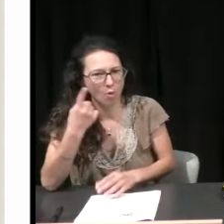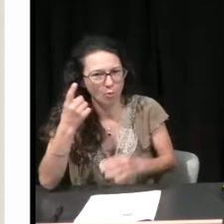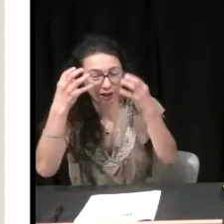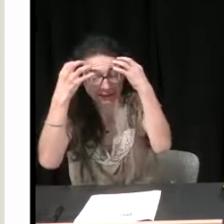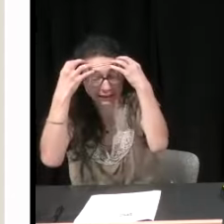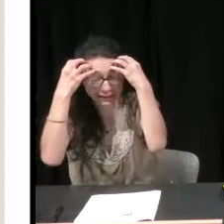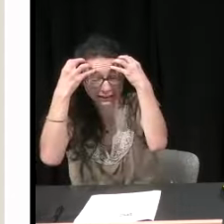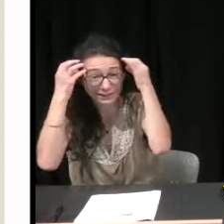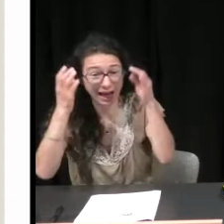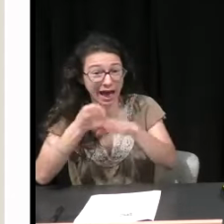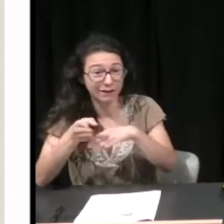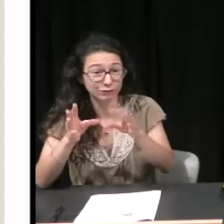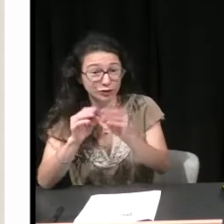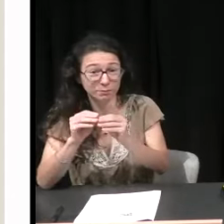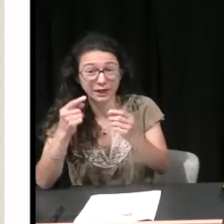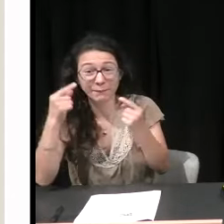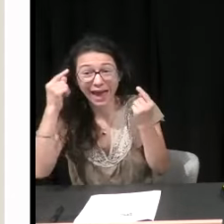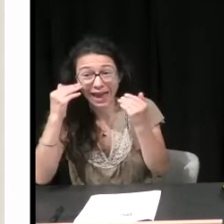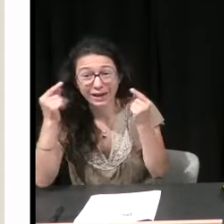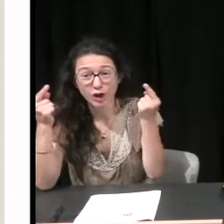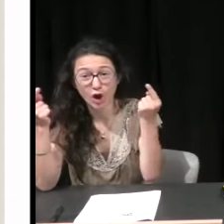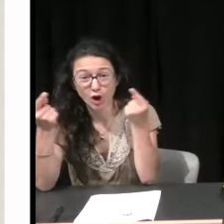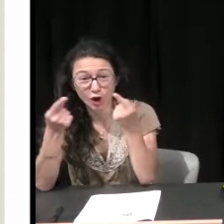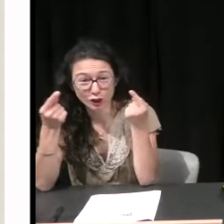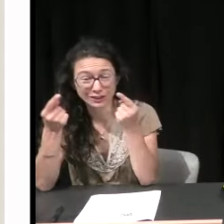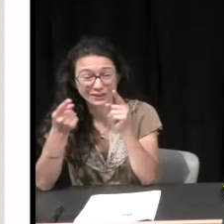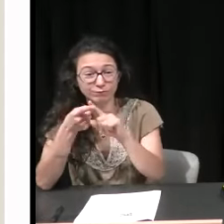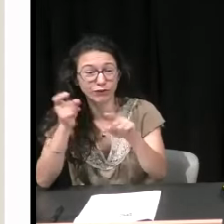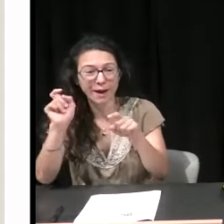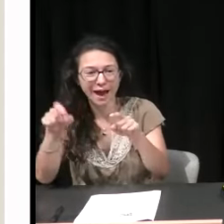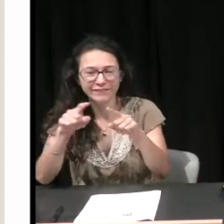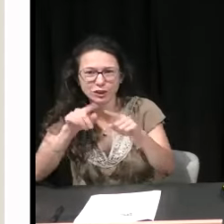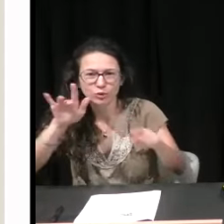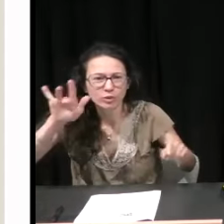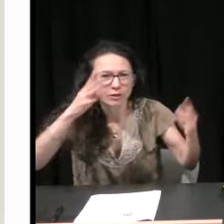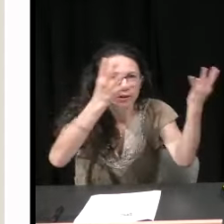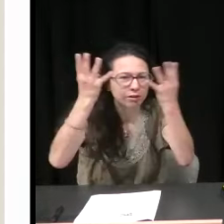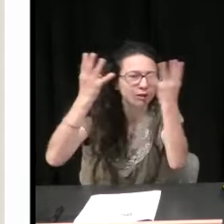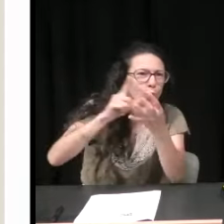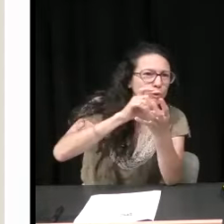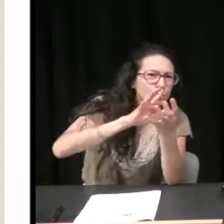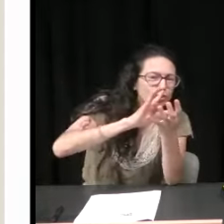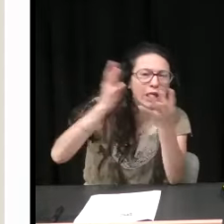actually talking yeah some meetings are very very exhausting and my head will hurt after the meeting